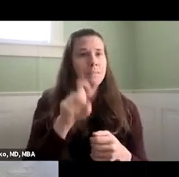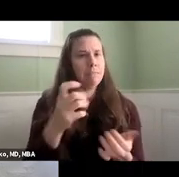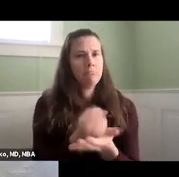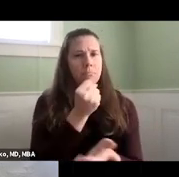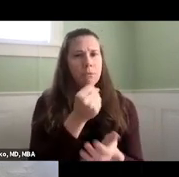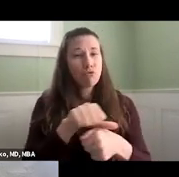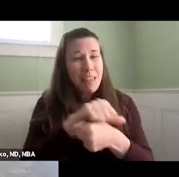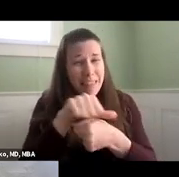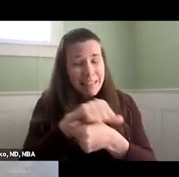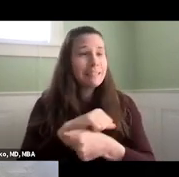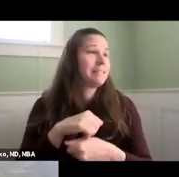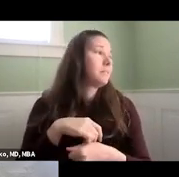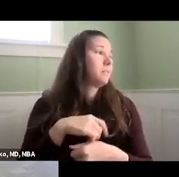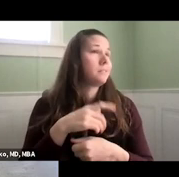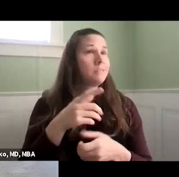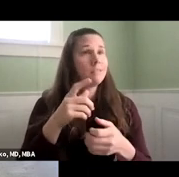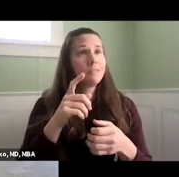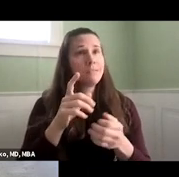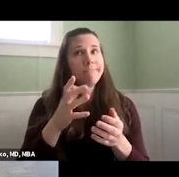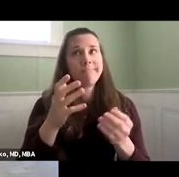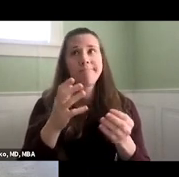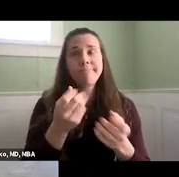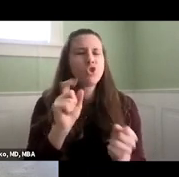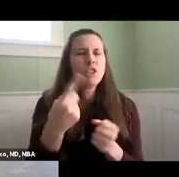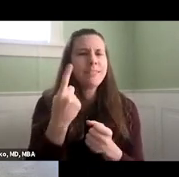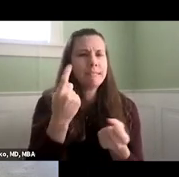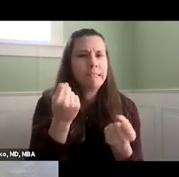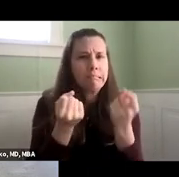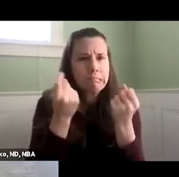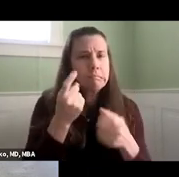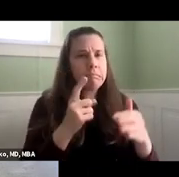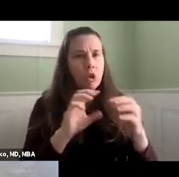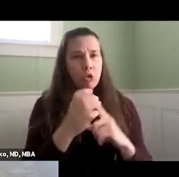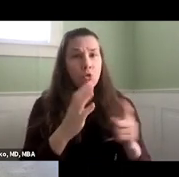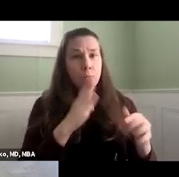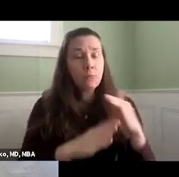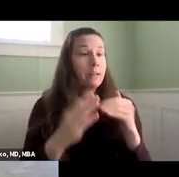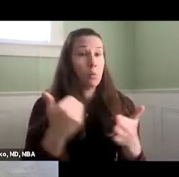So there are areas for us to prove their too, because again training of provider is so important.